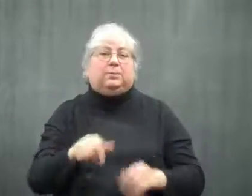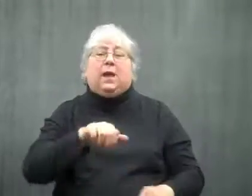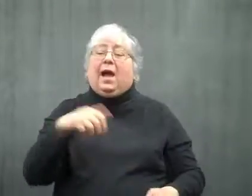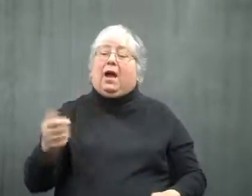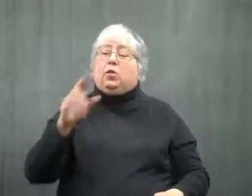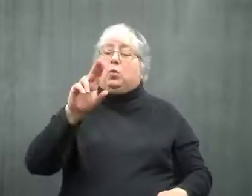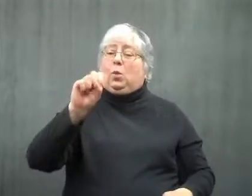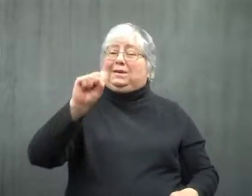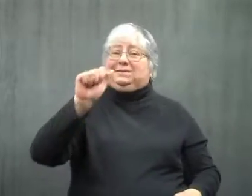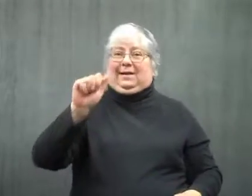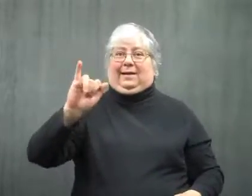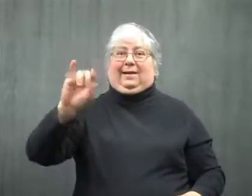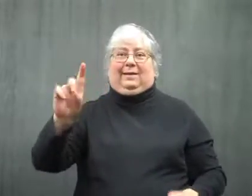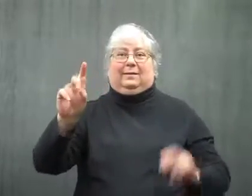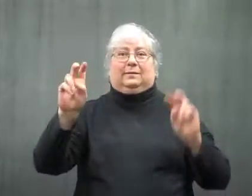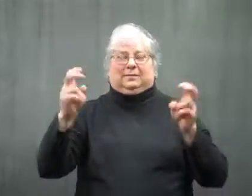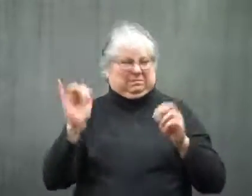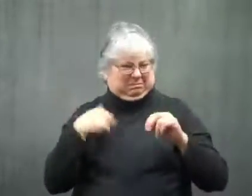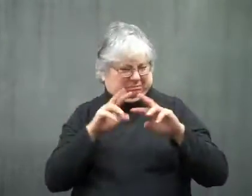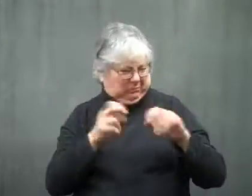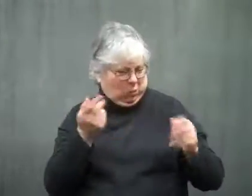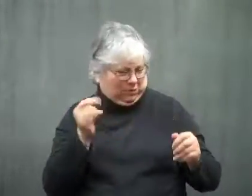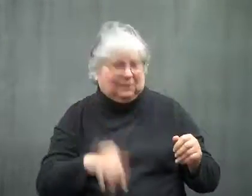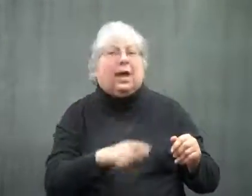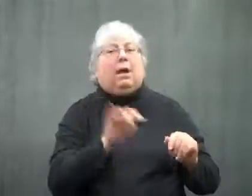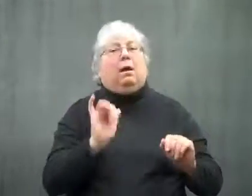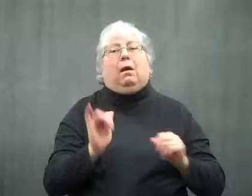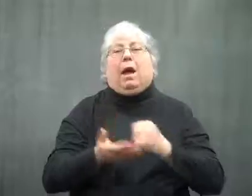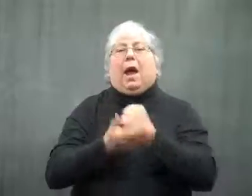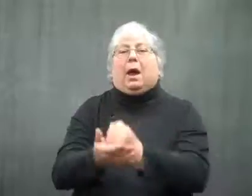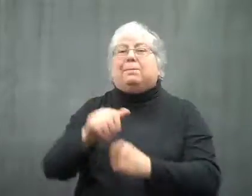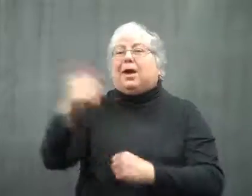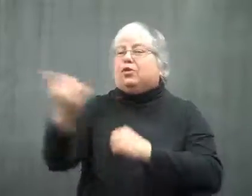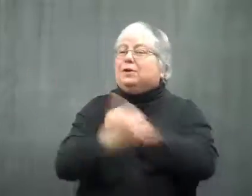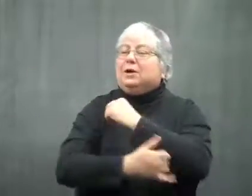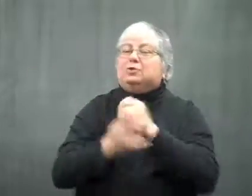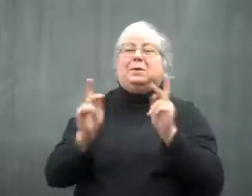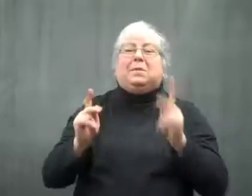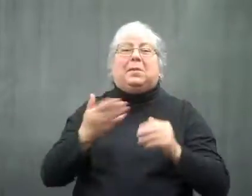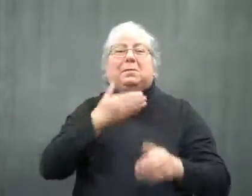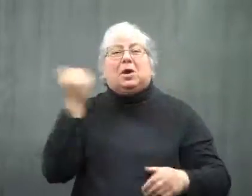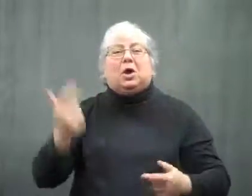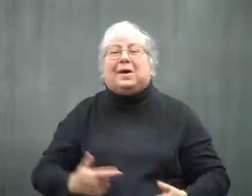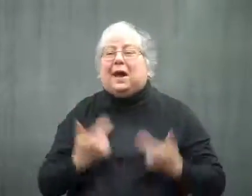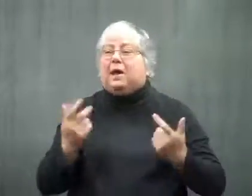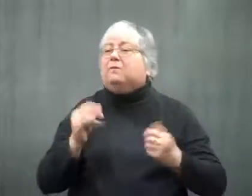USAID, I checked into what that is, and it helps people in other countries have better lives.